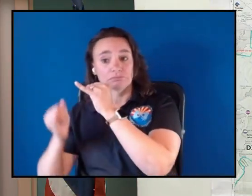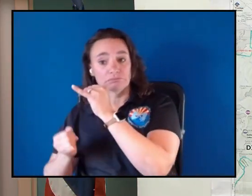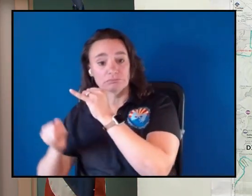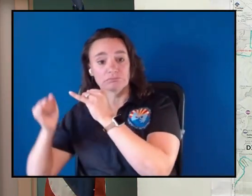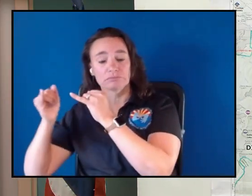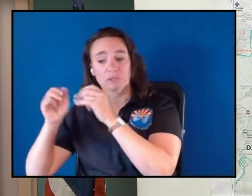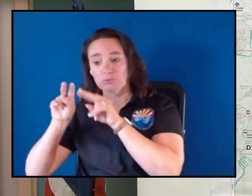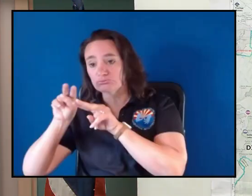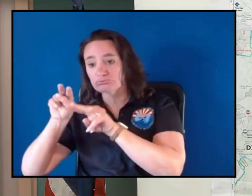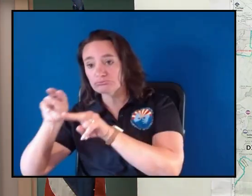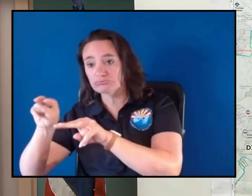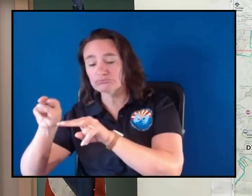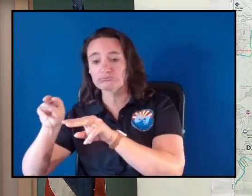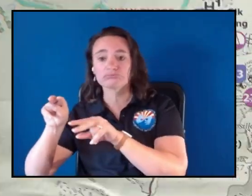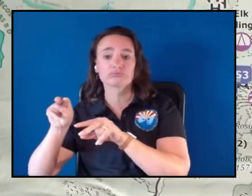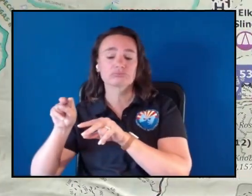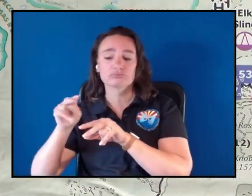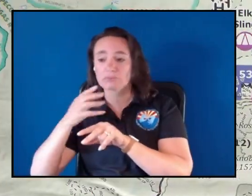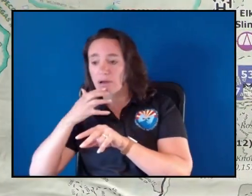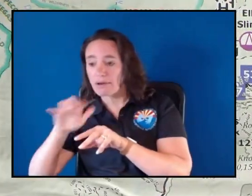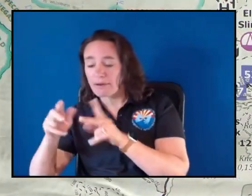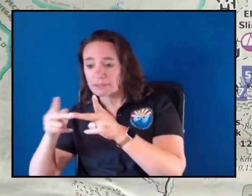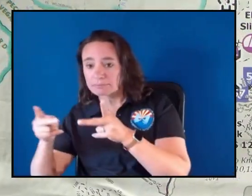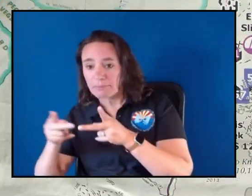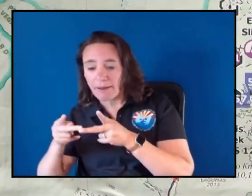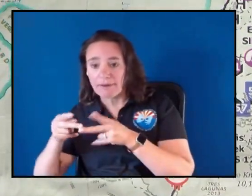are interior to make sure that stays good. And then coming up into